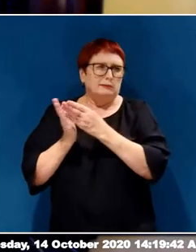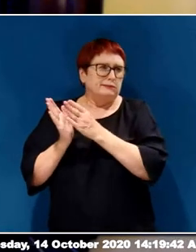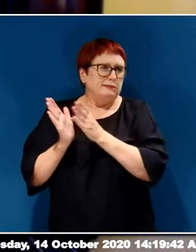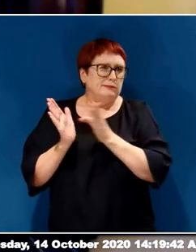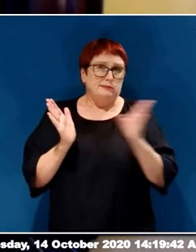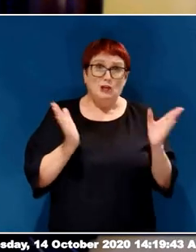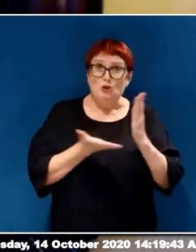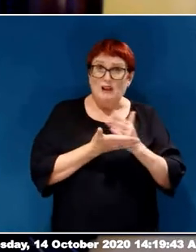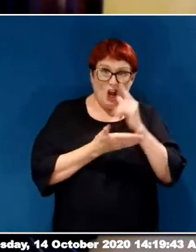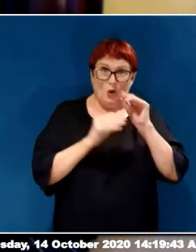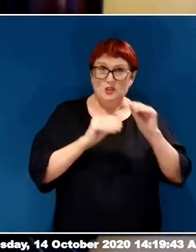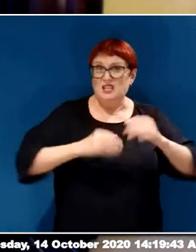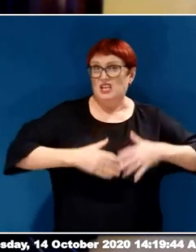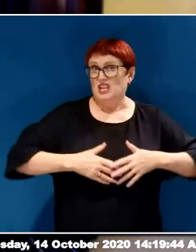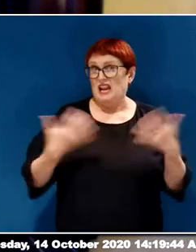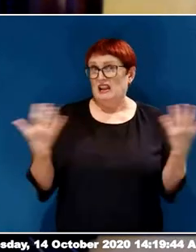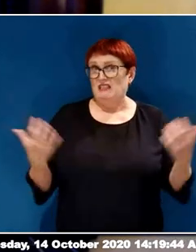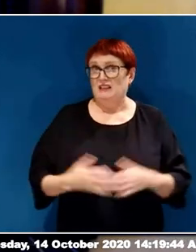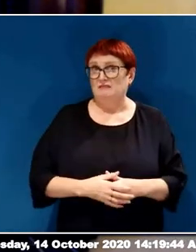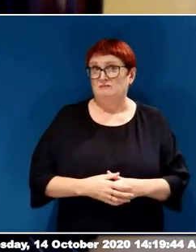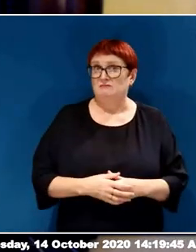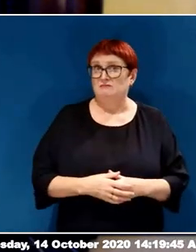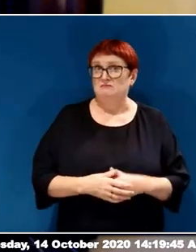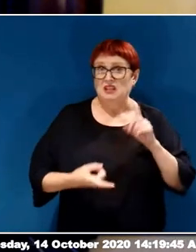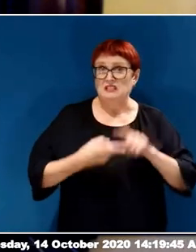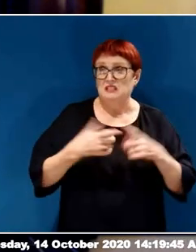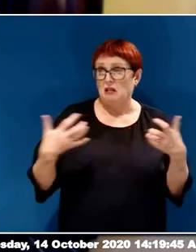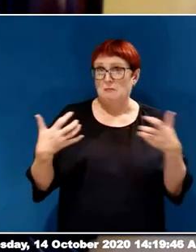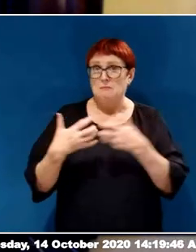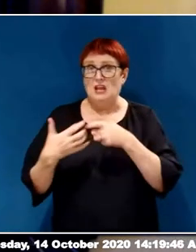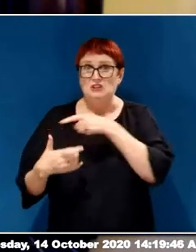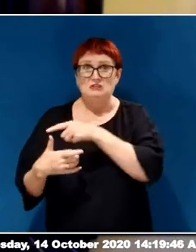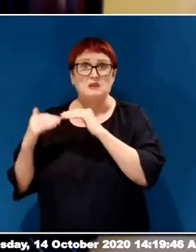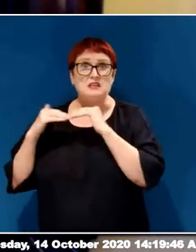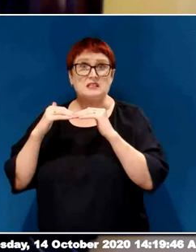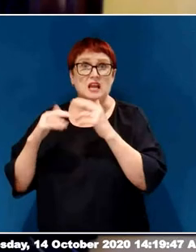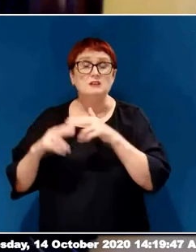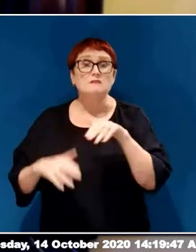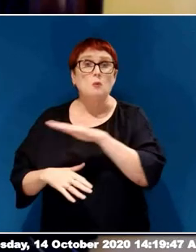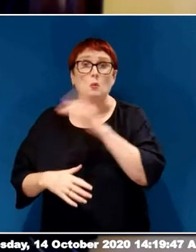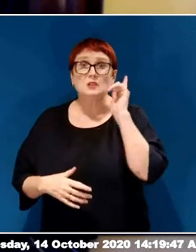I also now teach teachers who have returned to get a better understanding